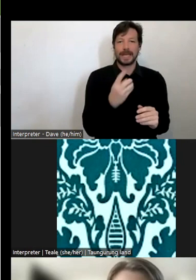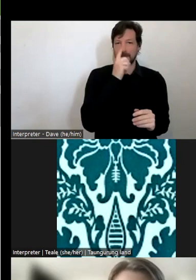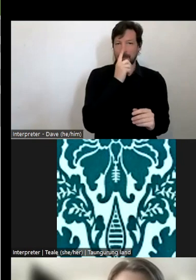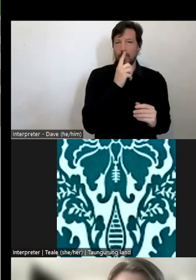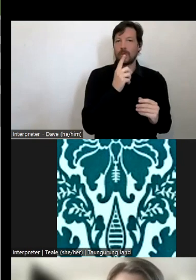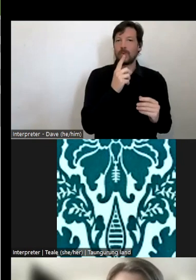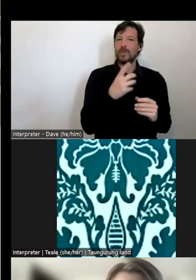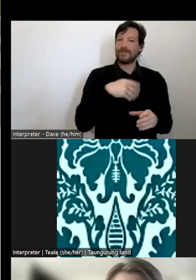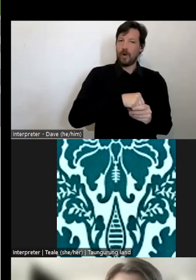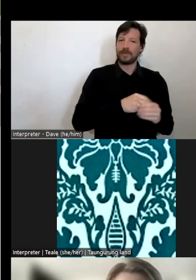over more than one time point.